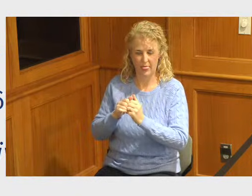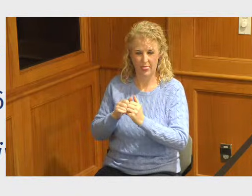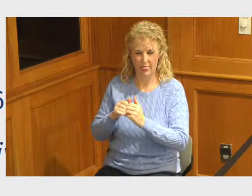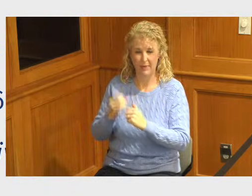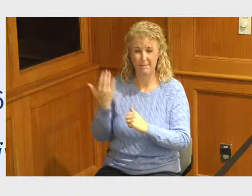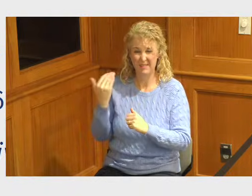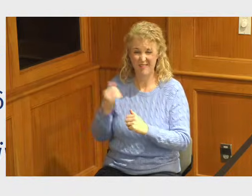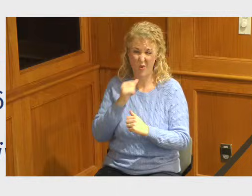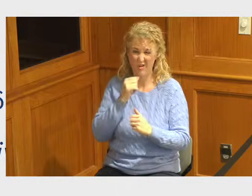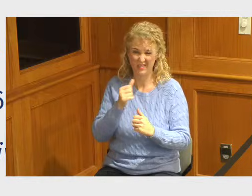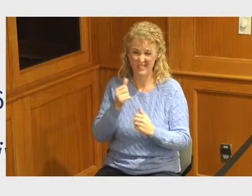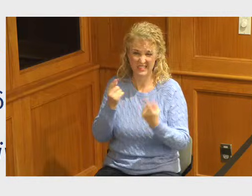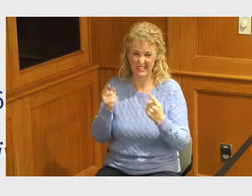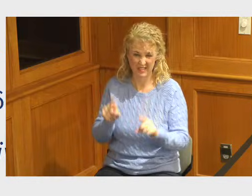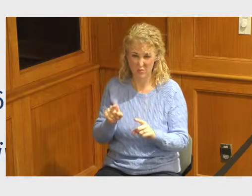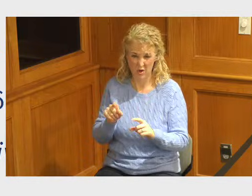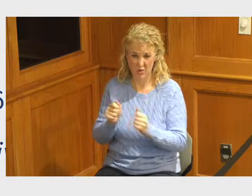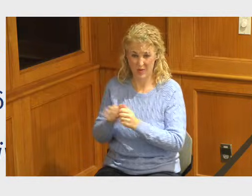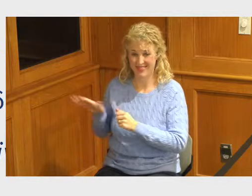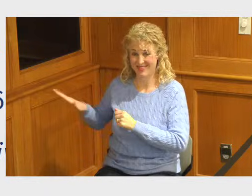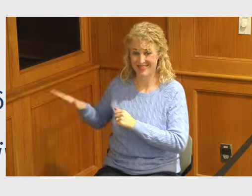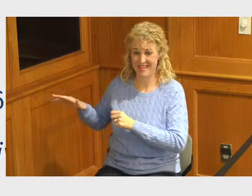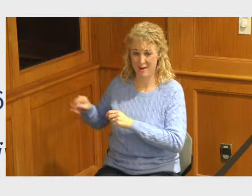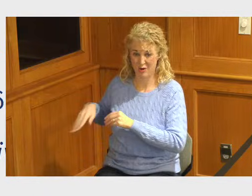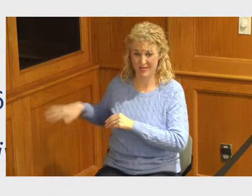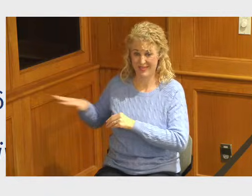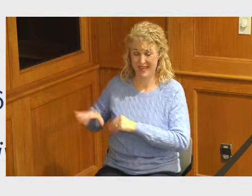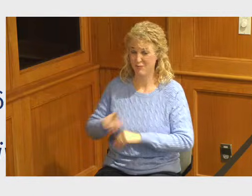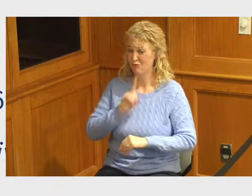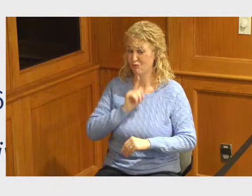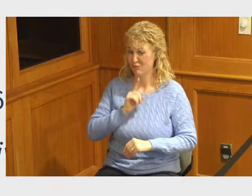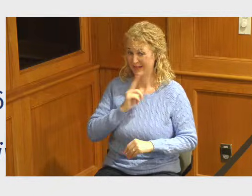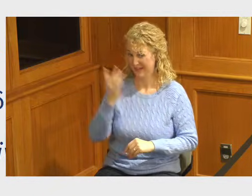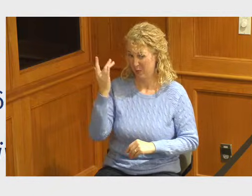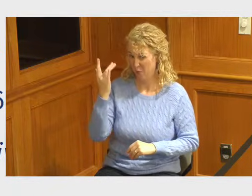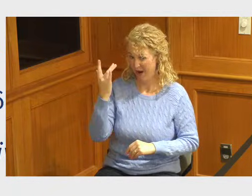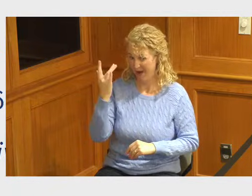project unfortunately in their land. [snorts] The real fundamental problem that Greg hinted at,